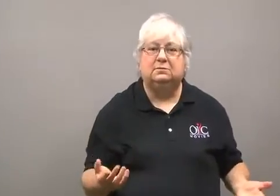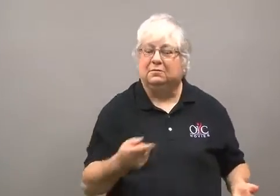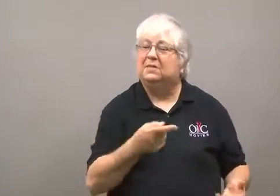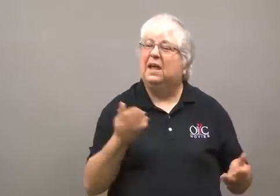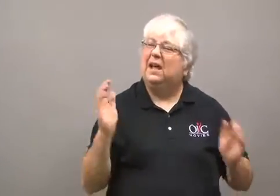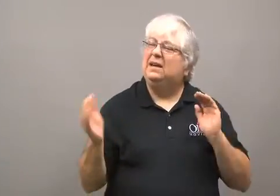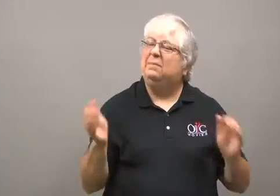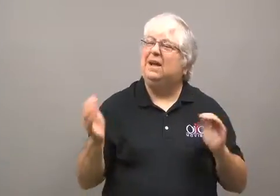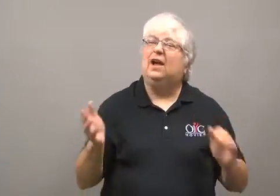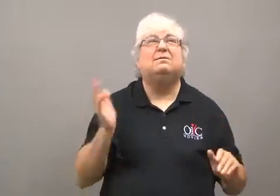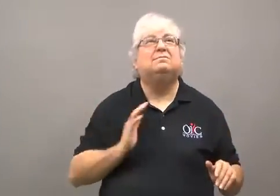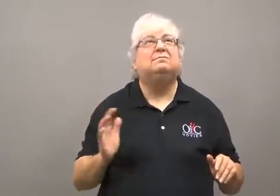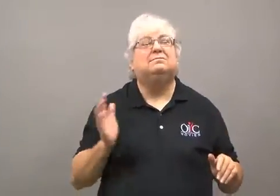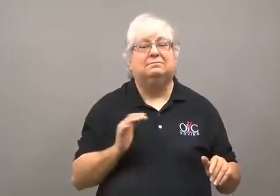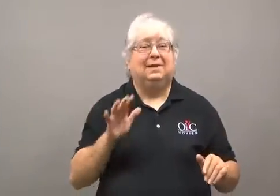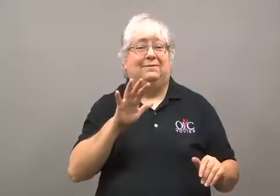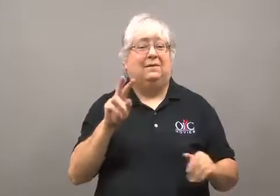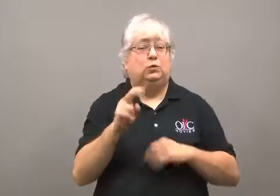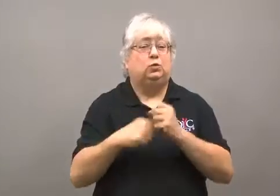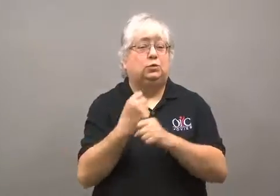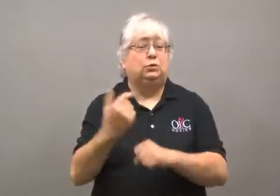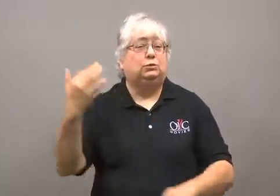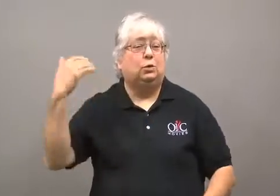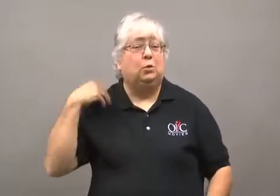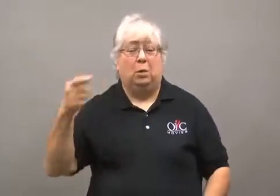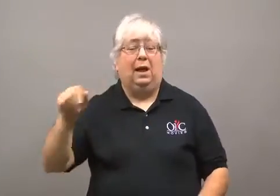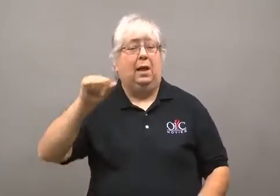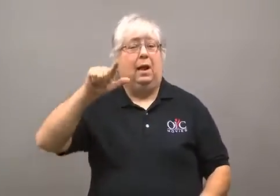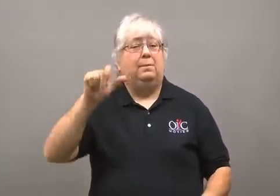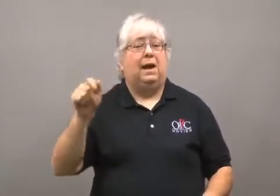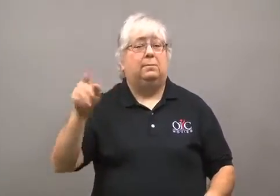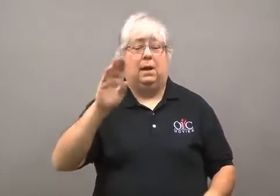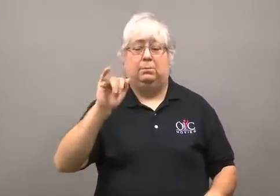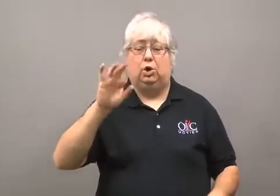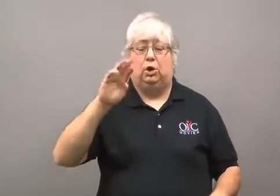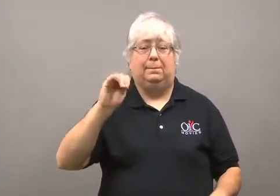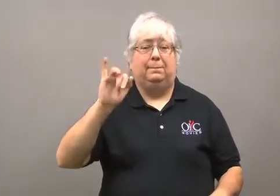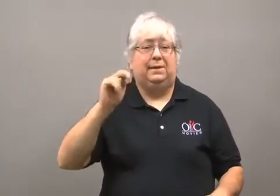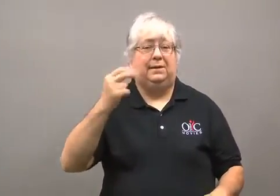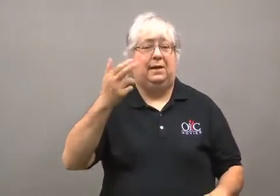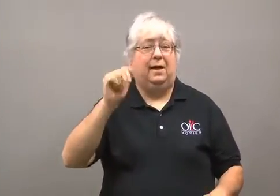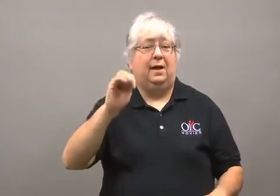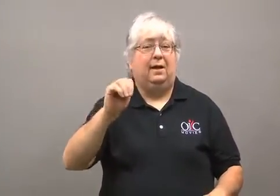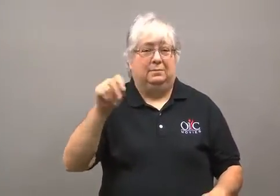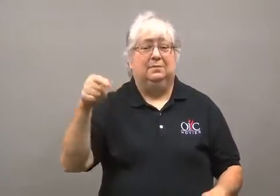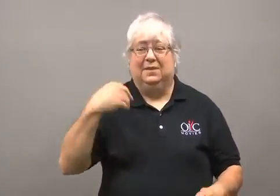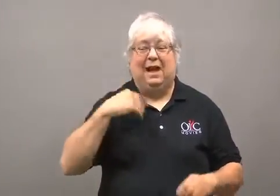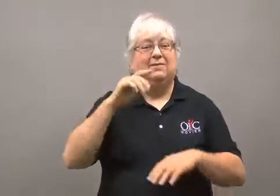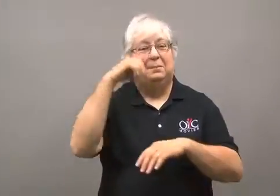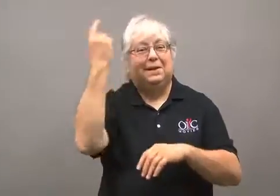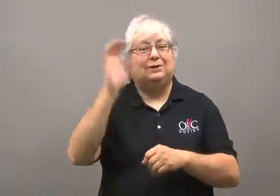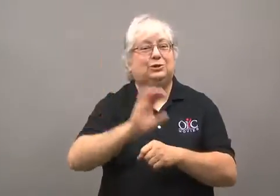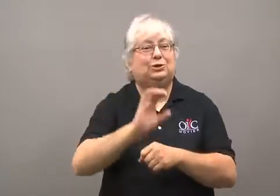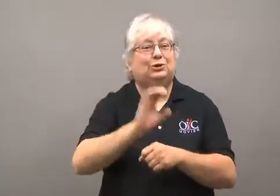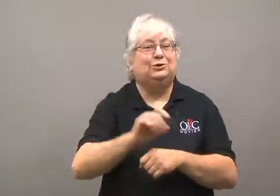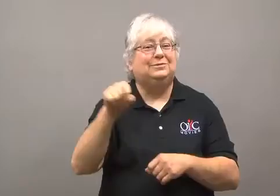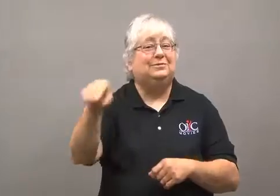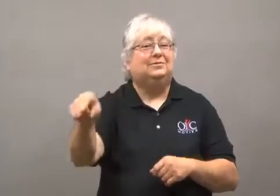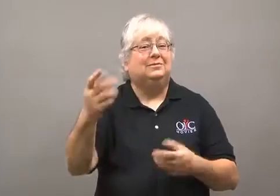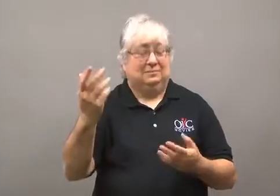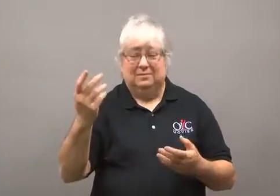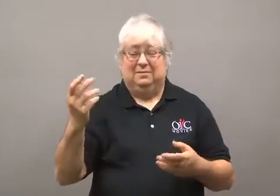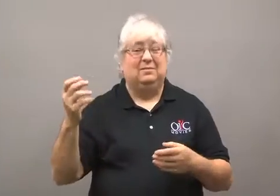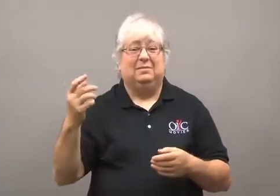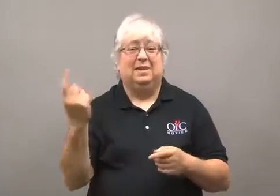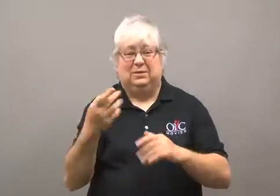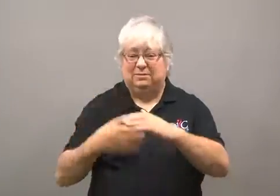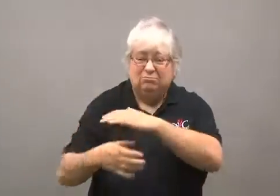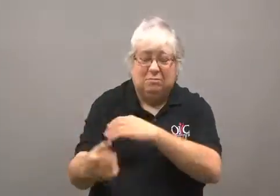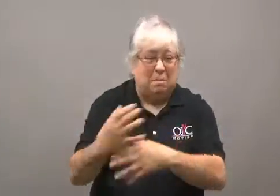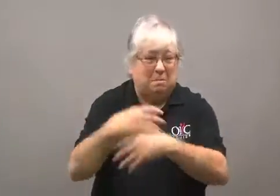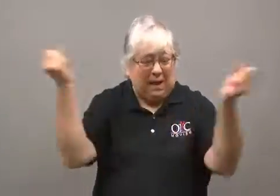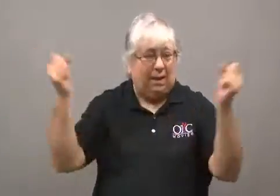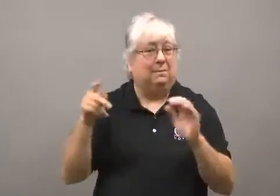He compared it to the bombing of a black church in Birmingham, Alabama 52 years ago.